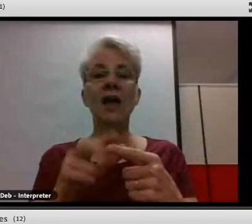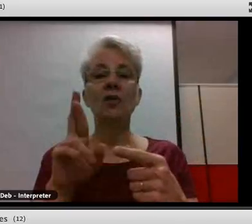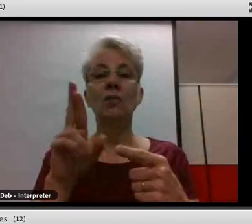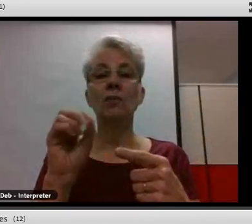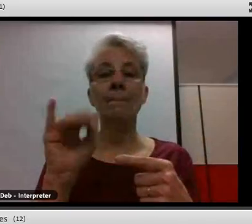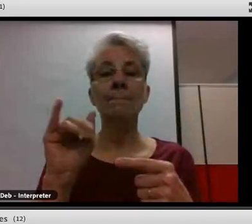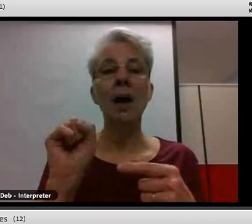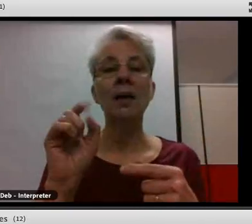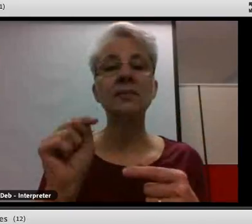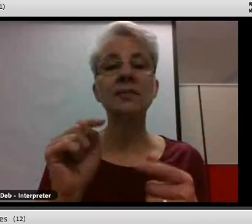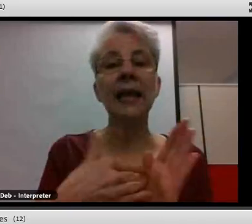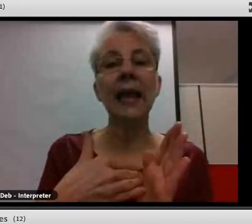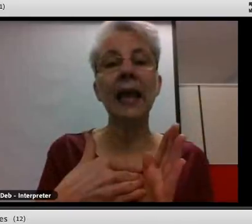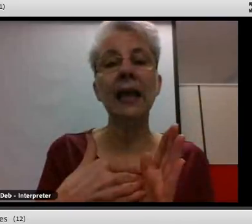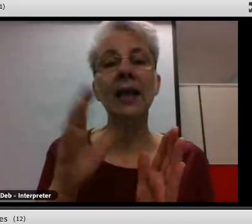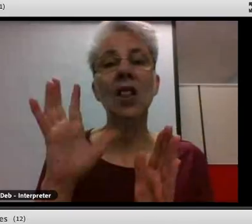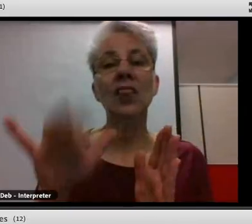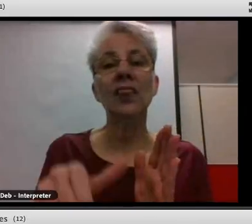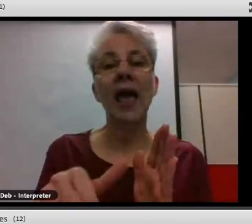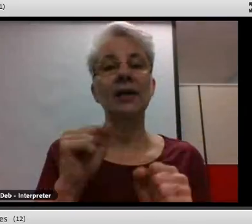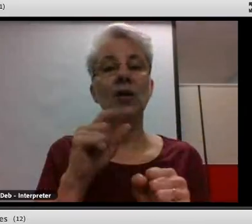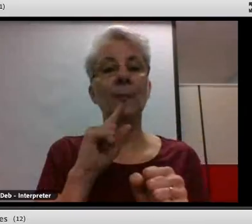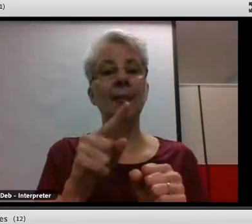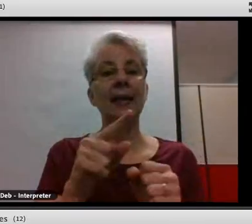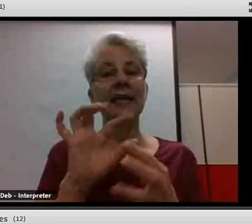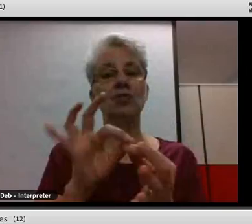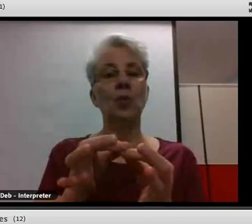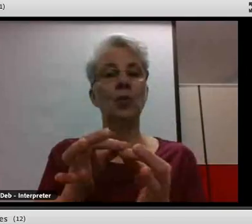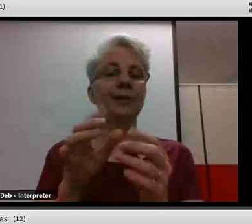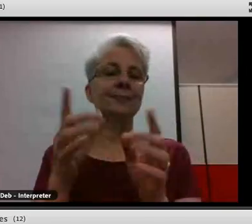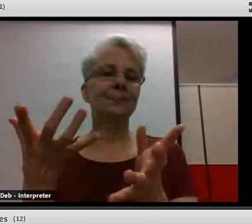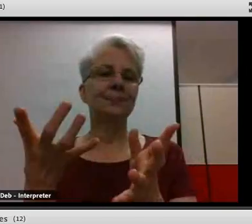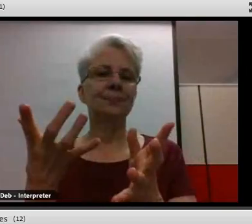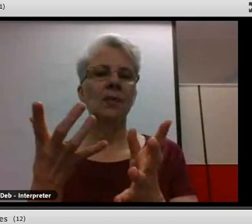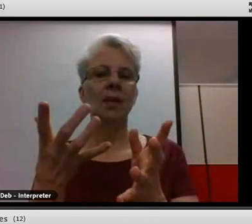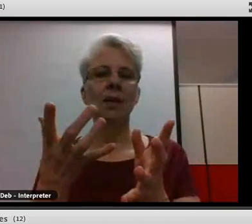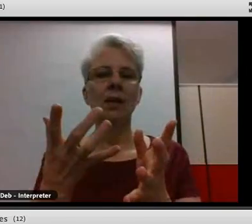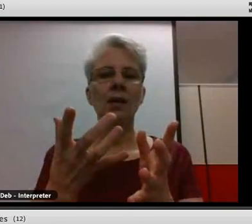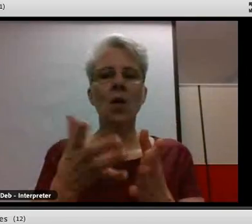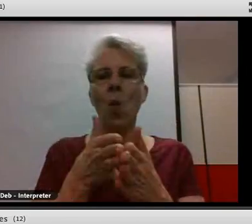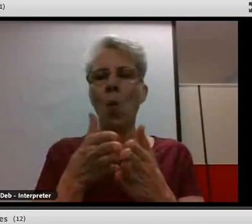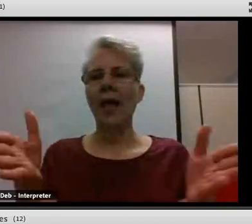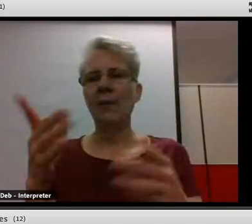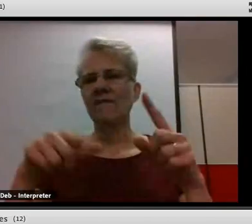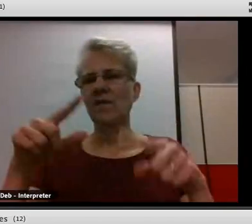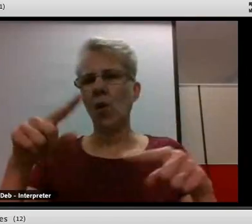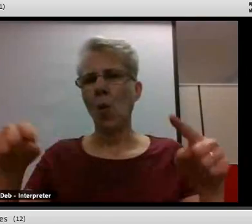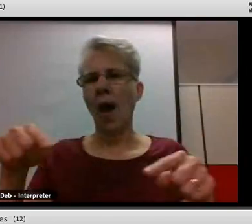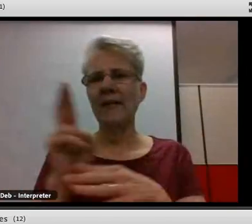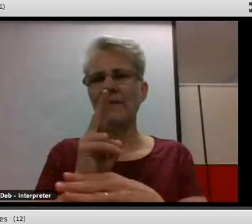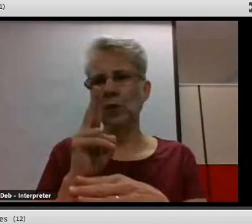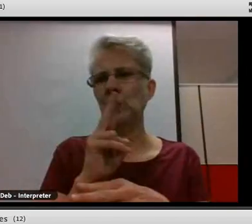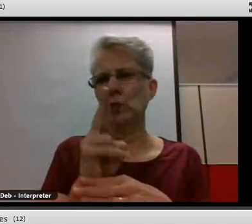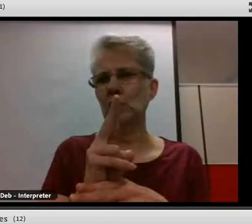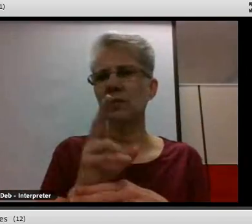so educating them on how to find effective health information that deals with their disability.